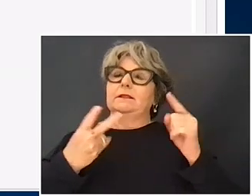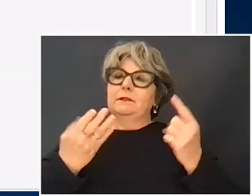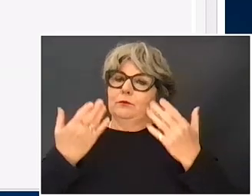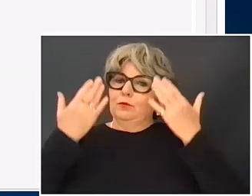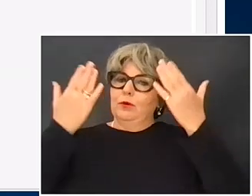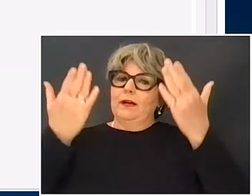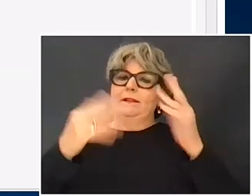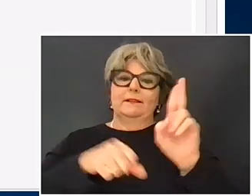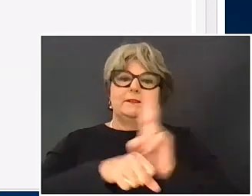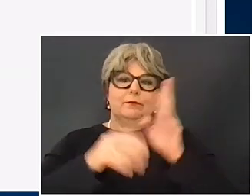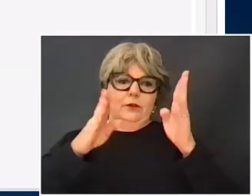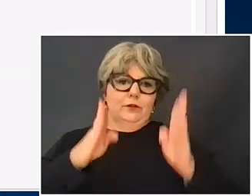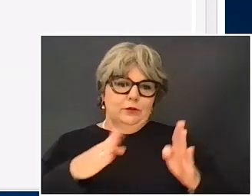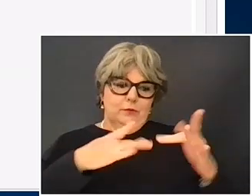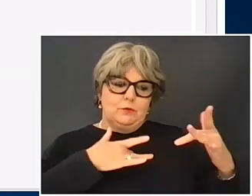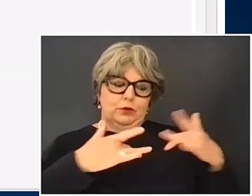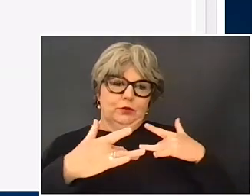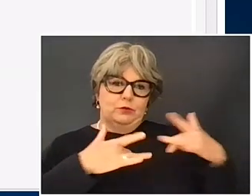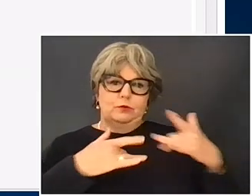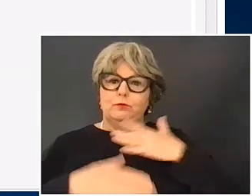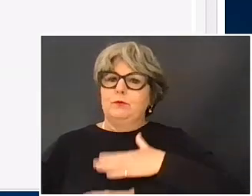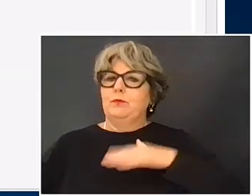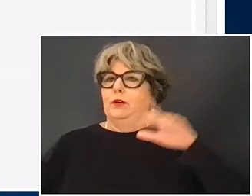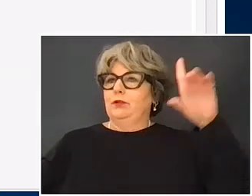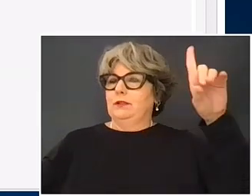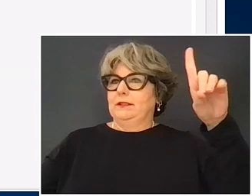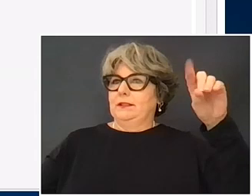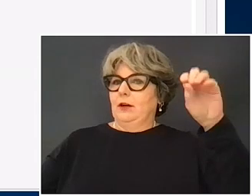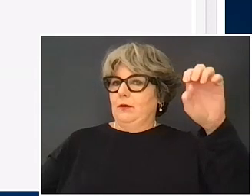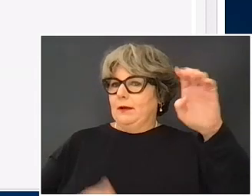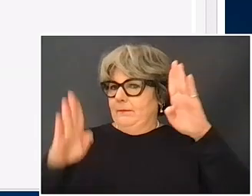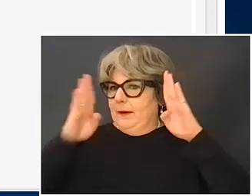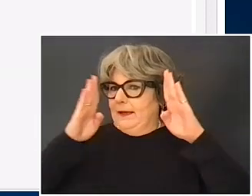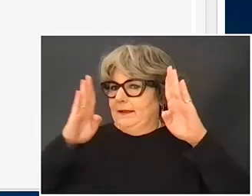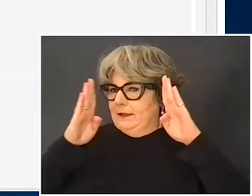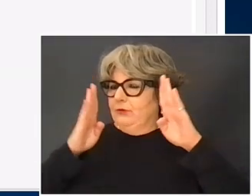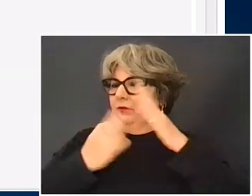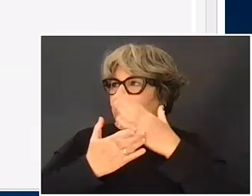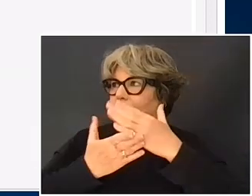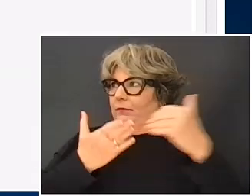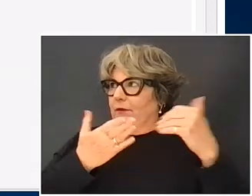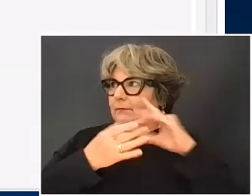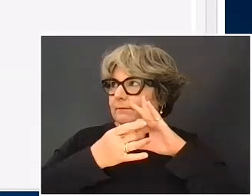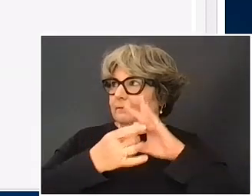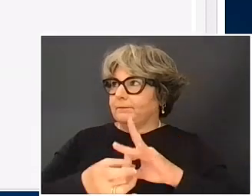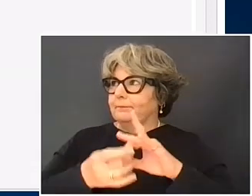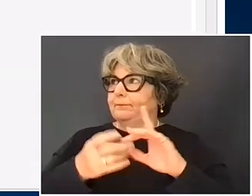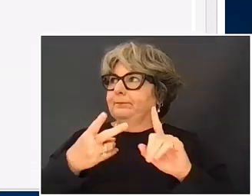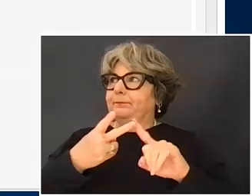So we're, we appreciate the Department paying attention to this provision. And, we appreciate the language that's